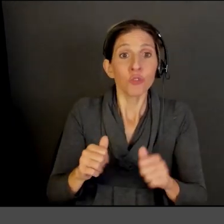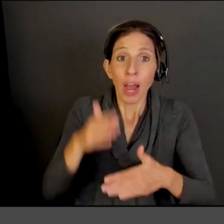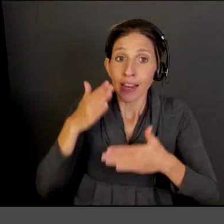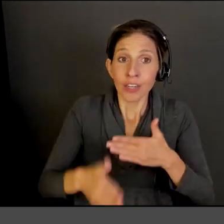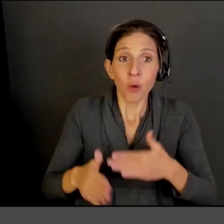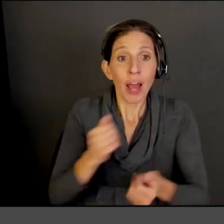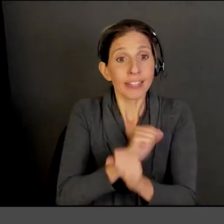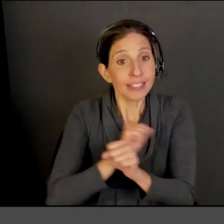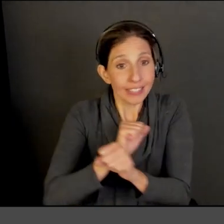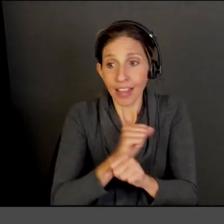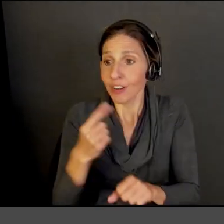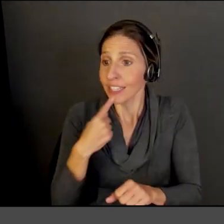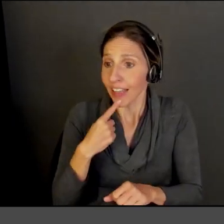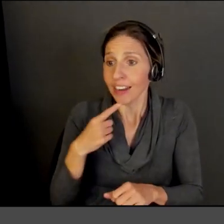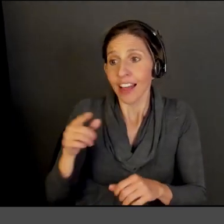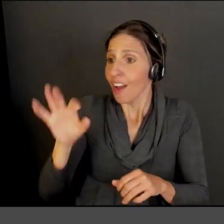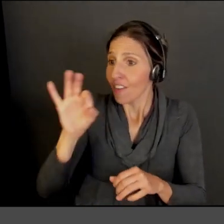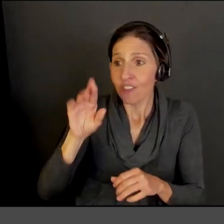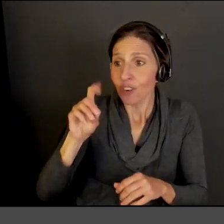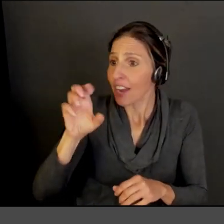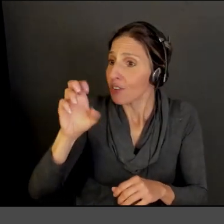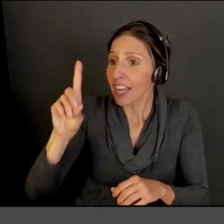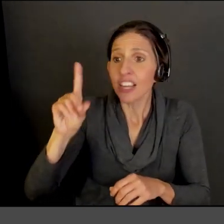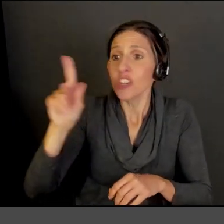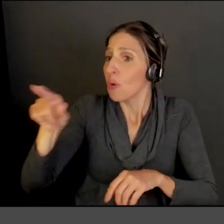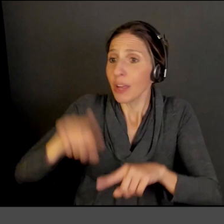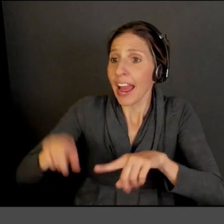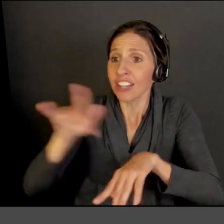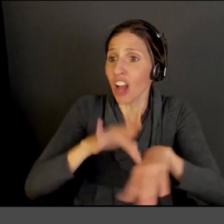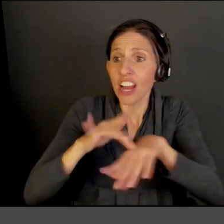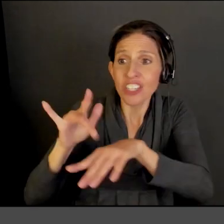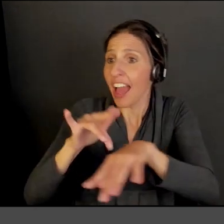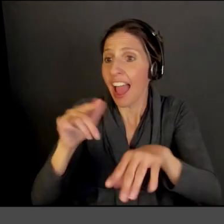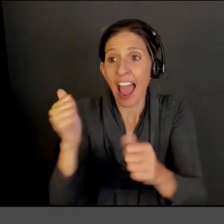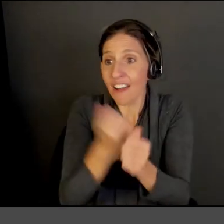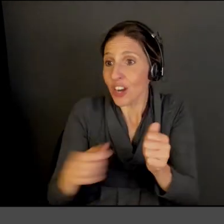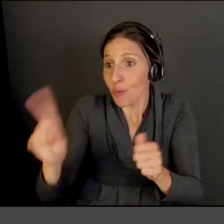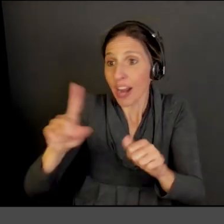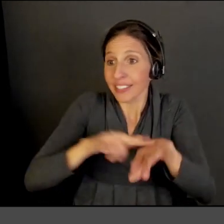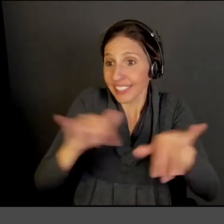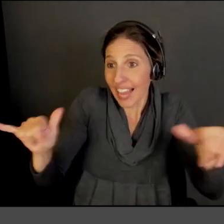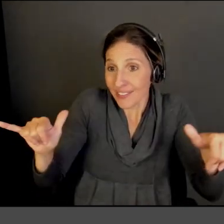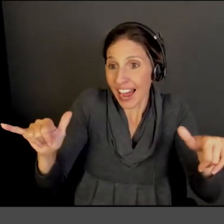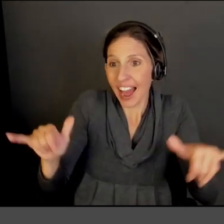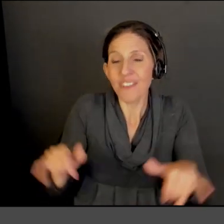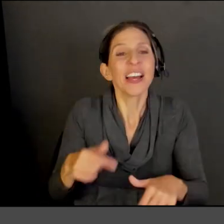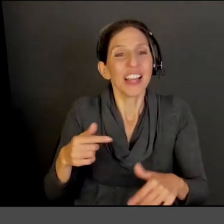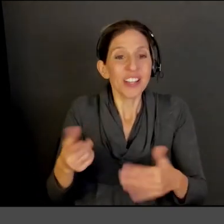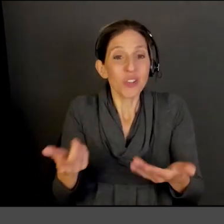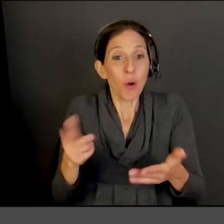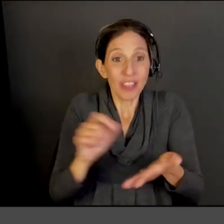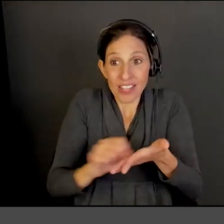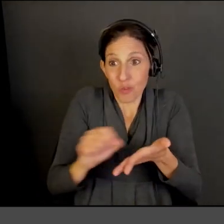AND THEN WE HAVE A BOOK. I MEAN, YOU KNOW, SIMPLIFYING IT. BUT IT'S AN ELEGANT STORY